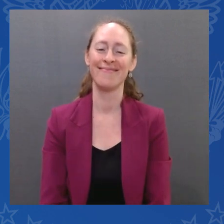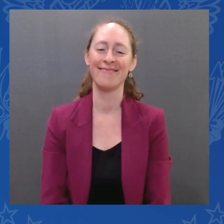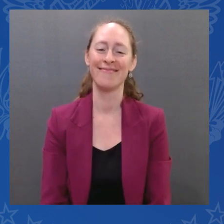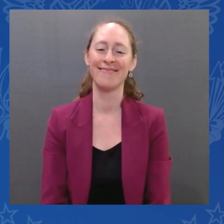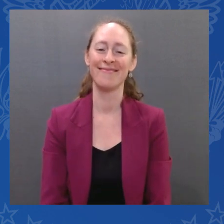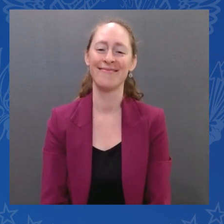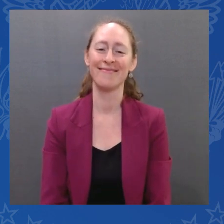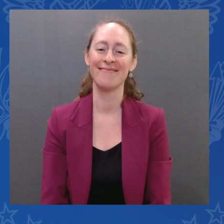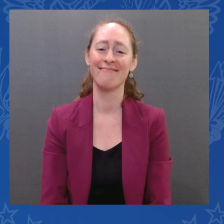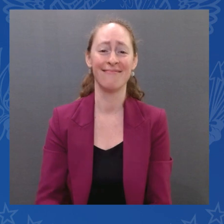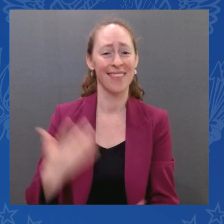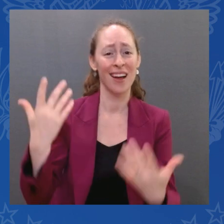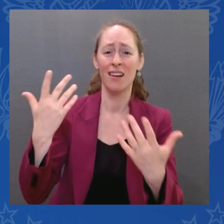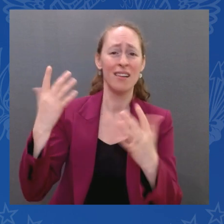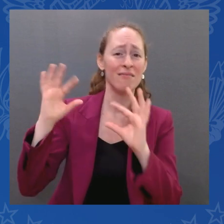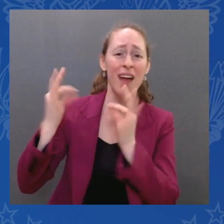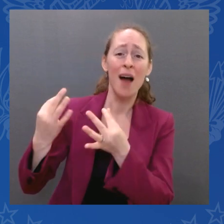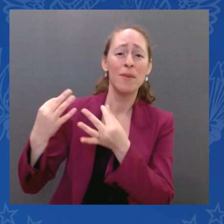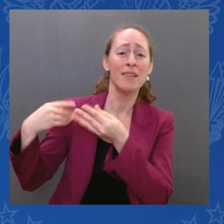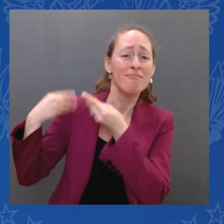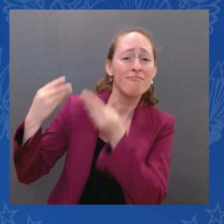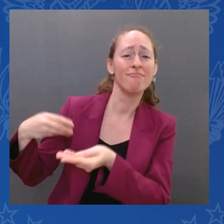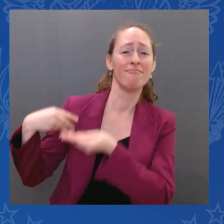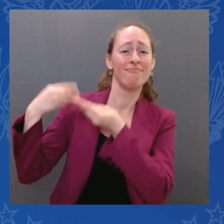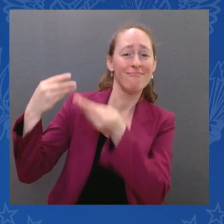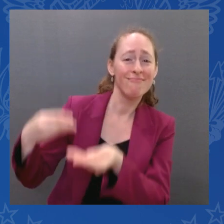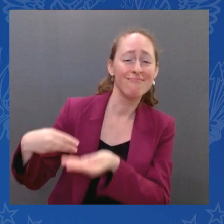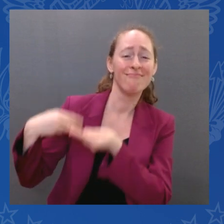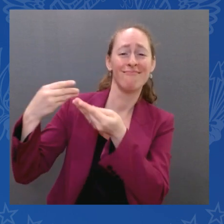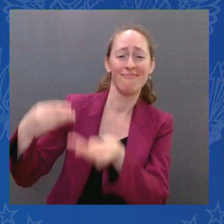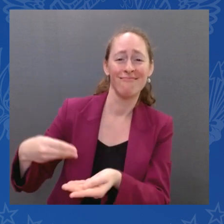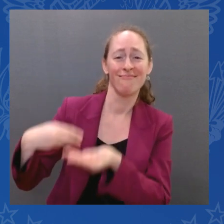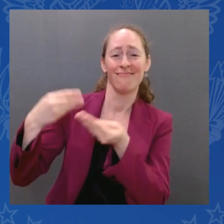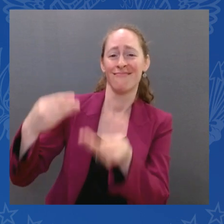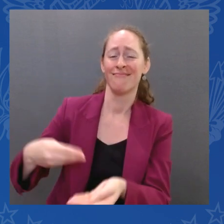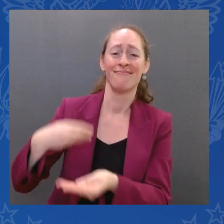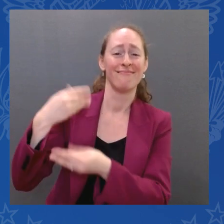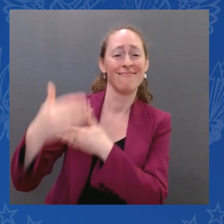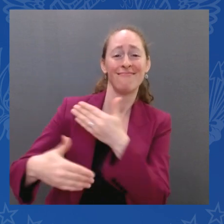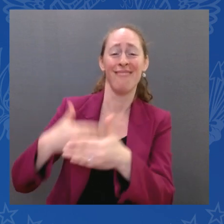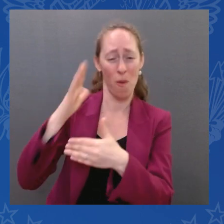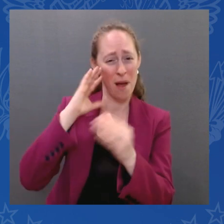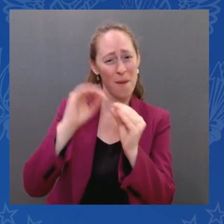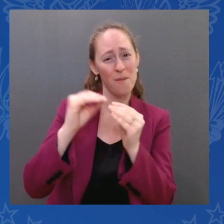We're part of what has always been the objective we both have.